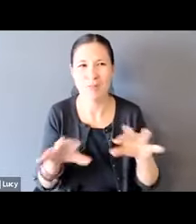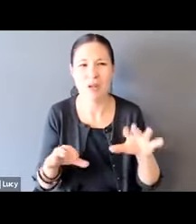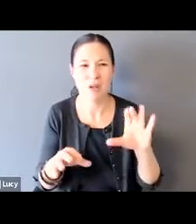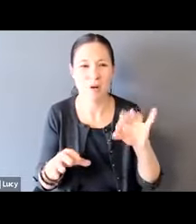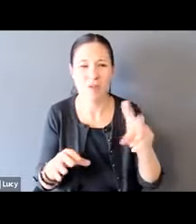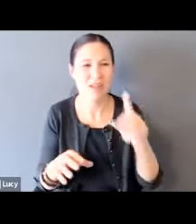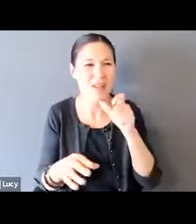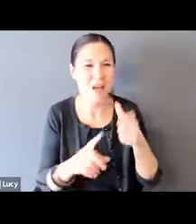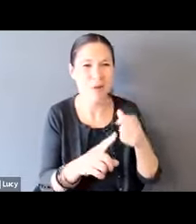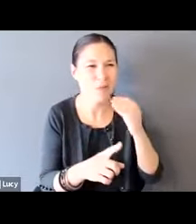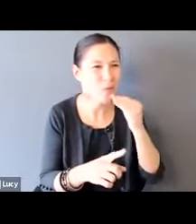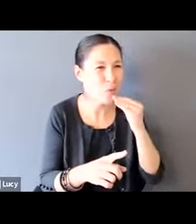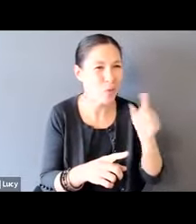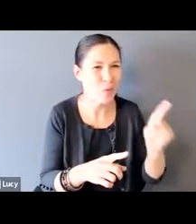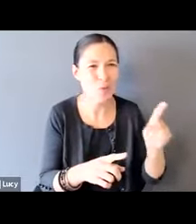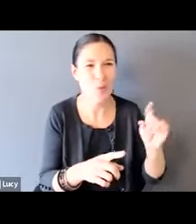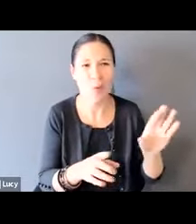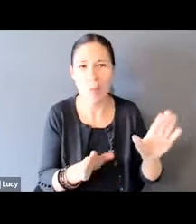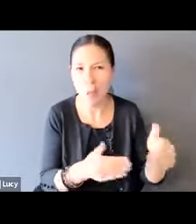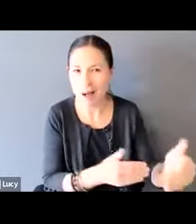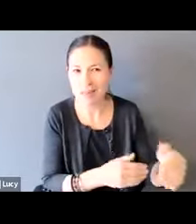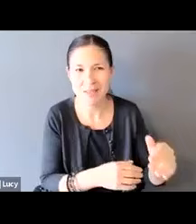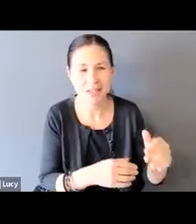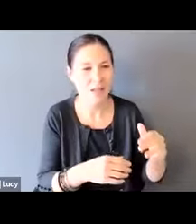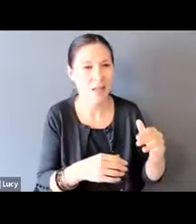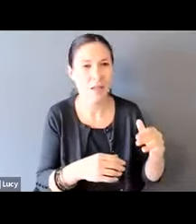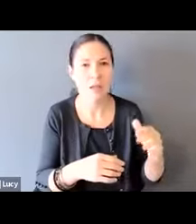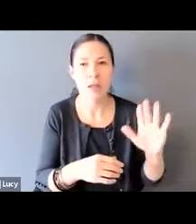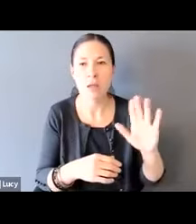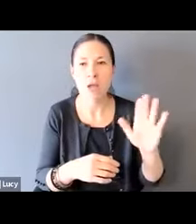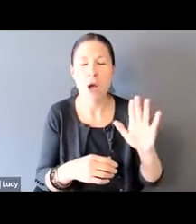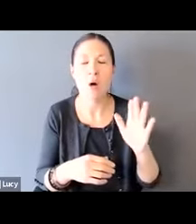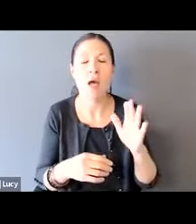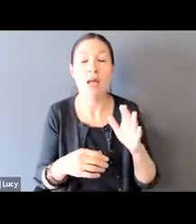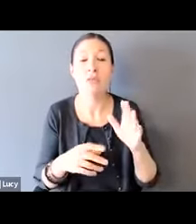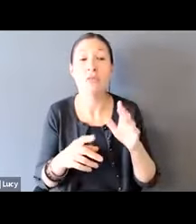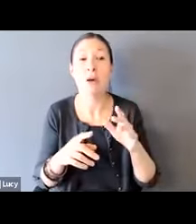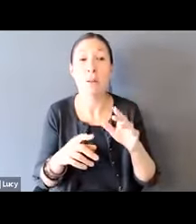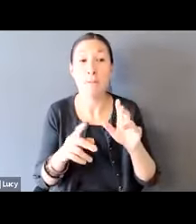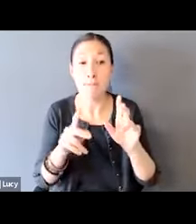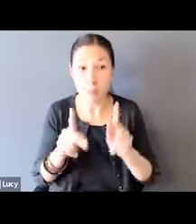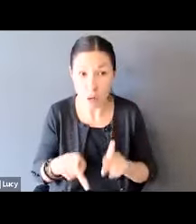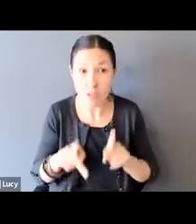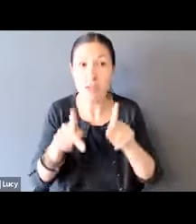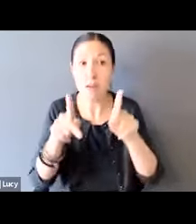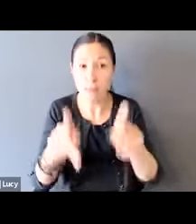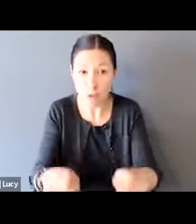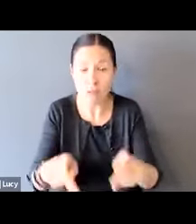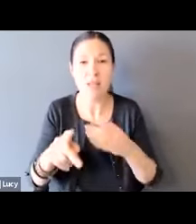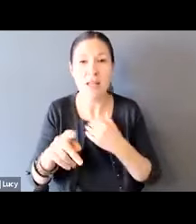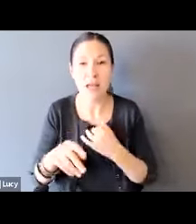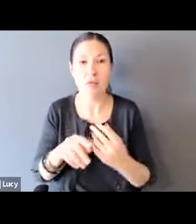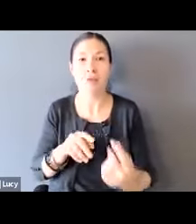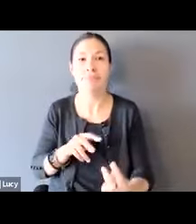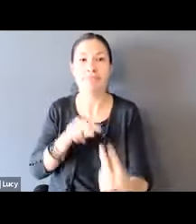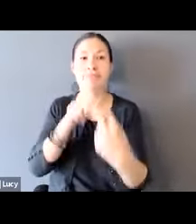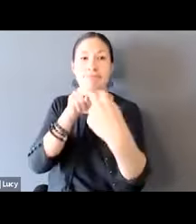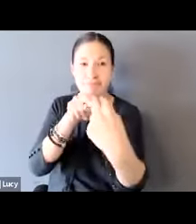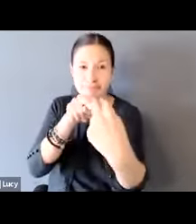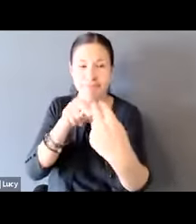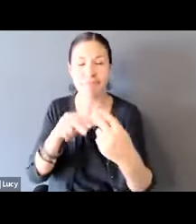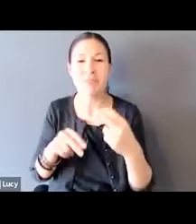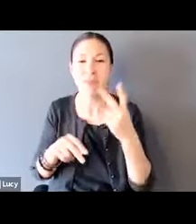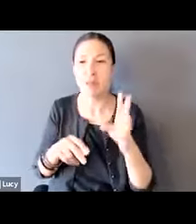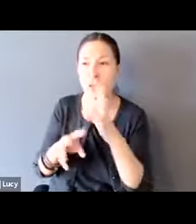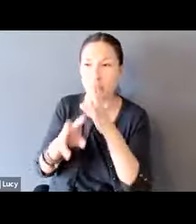It's mainly through contact with vapor droplets, aerosolized droplets, or on surfaces that